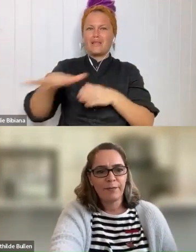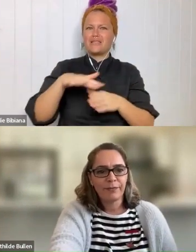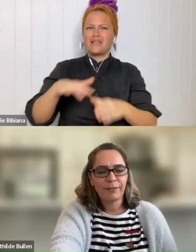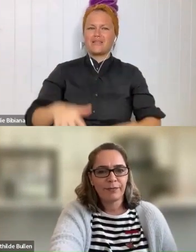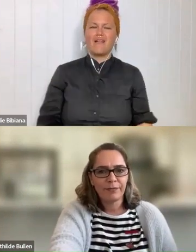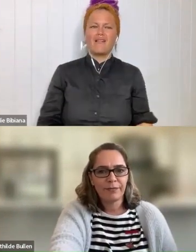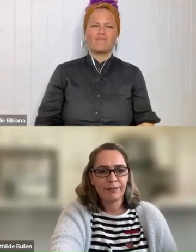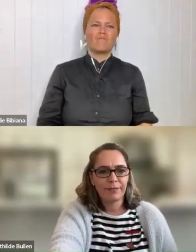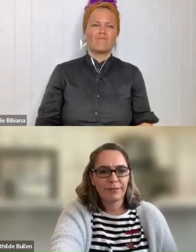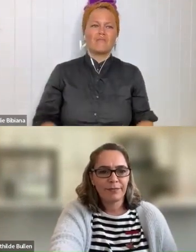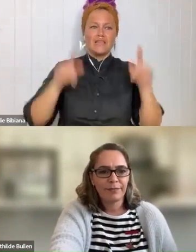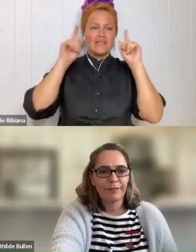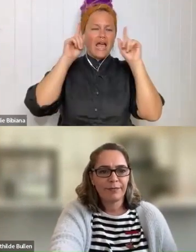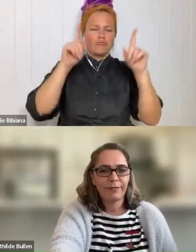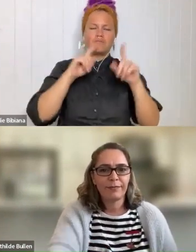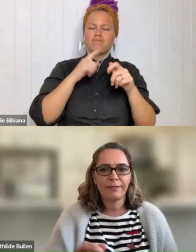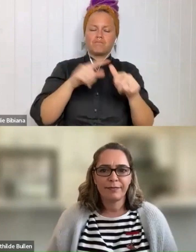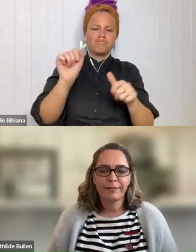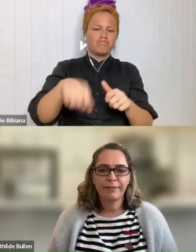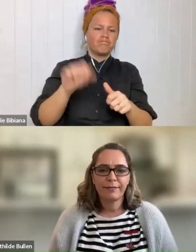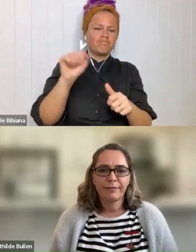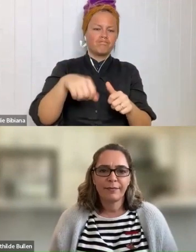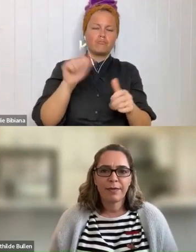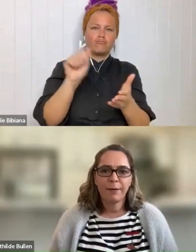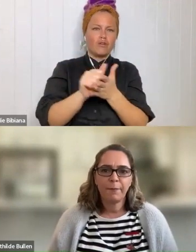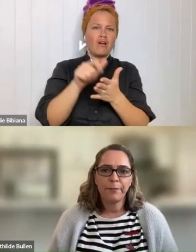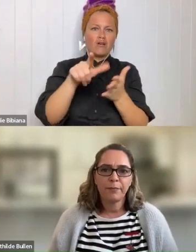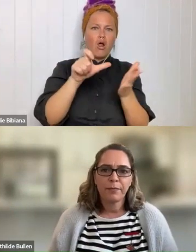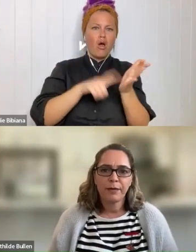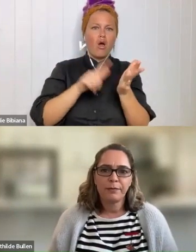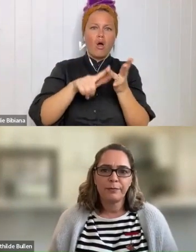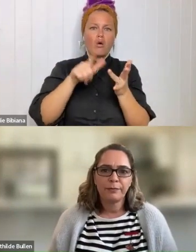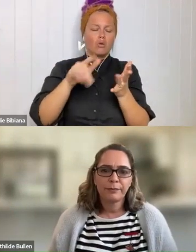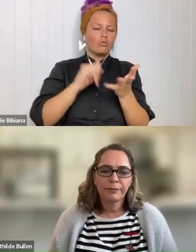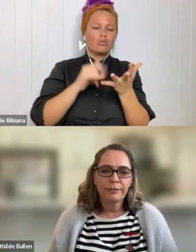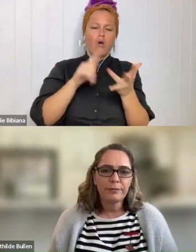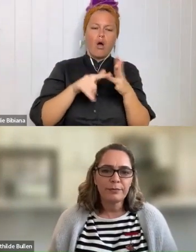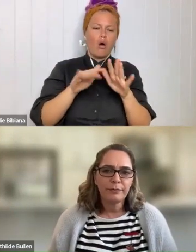Yeah, absolutely close it. So it's similar. And I have a